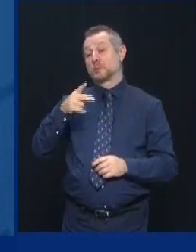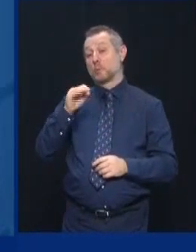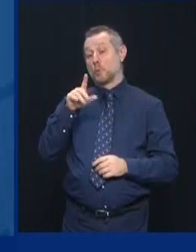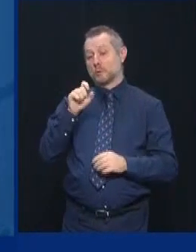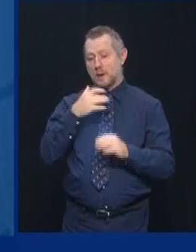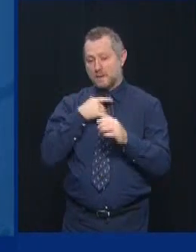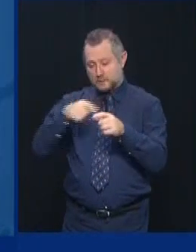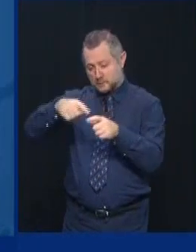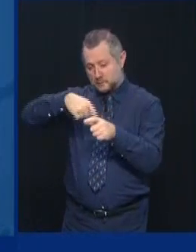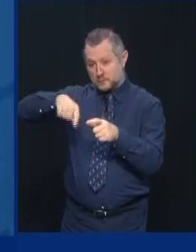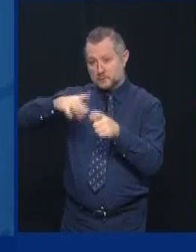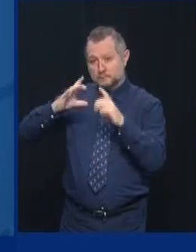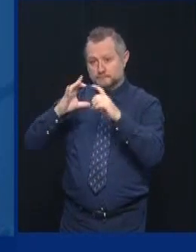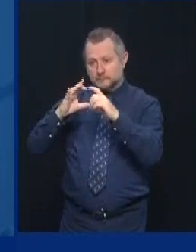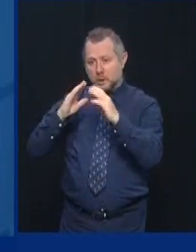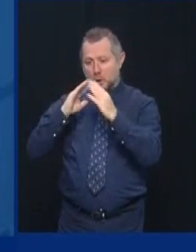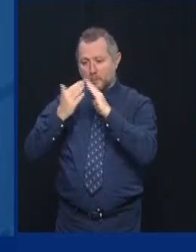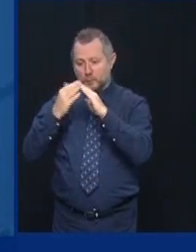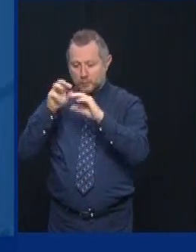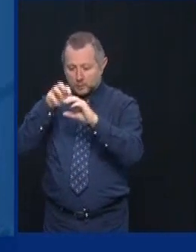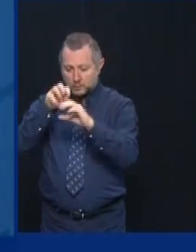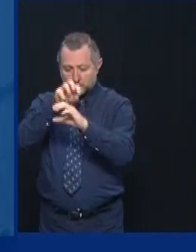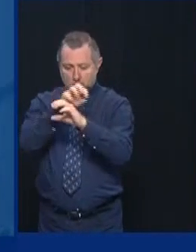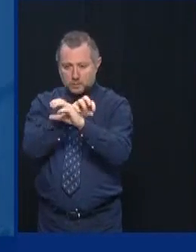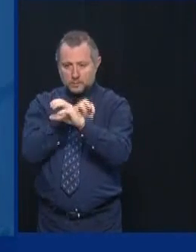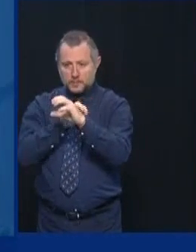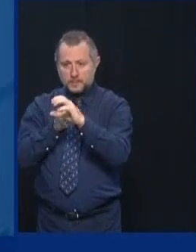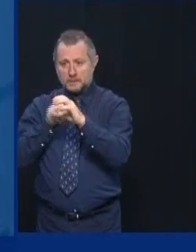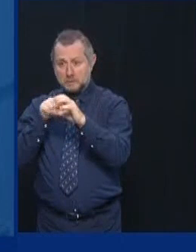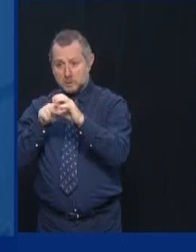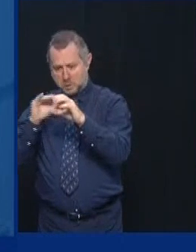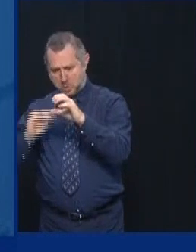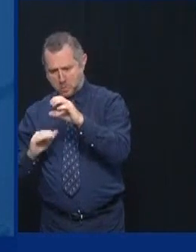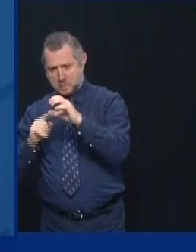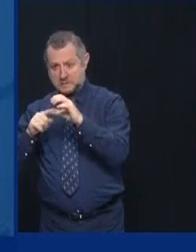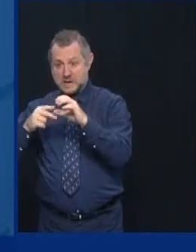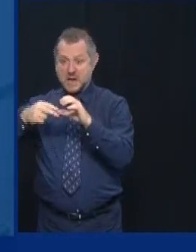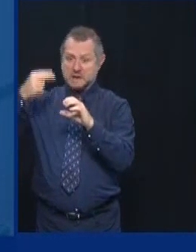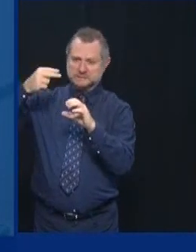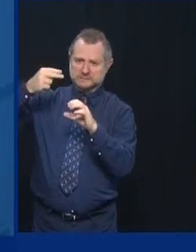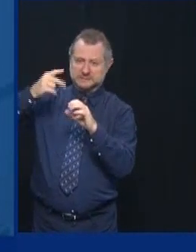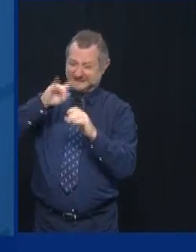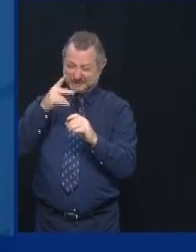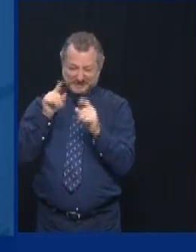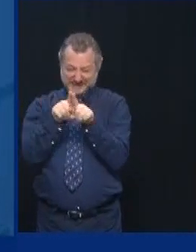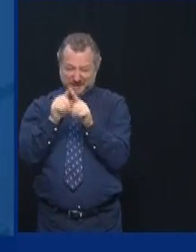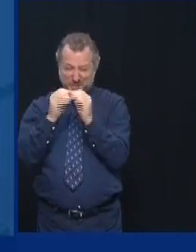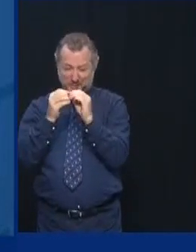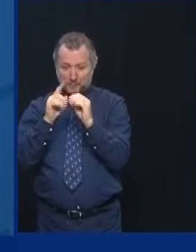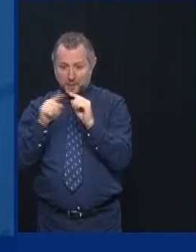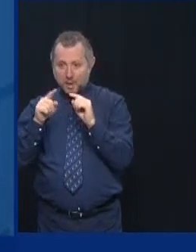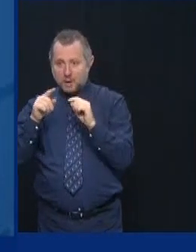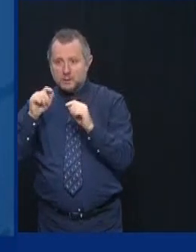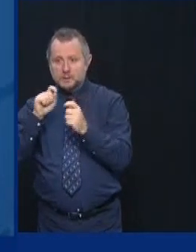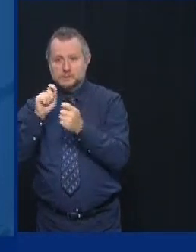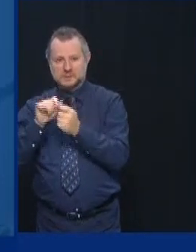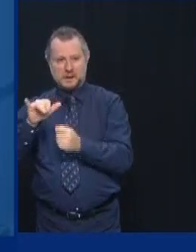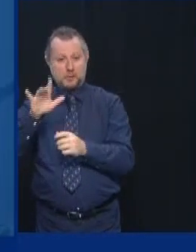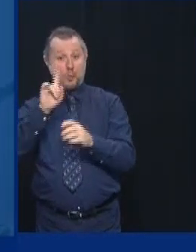ZIP CODES CAN BE ARBITRARY AND CAN LEAVE OUT THE -- SOME COMMUNITIES THAT ARE INFECTED. ZIP CODES CAN INCLUDE